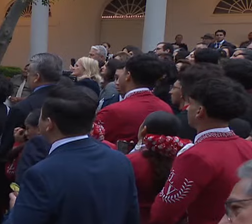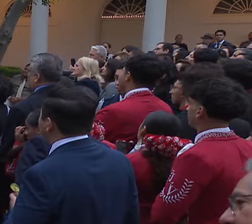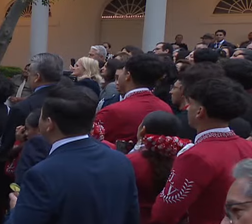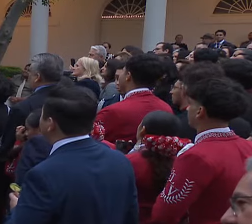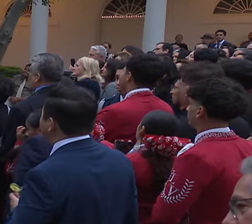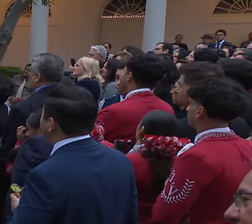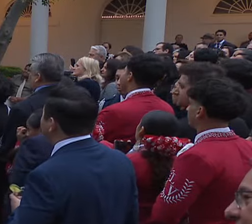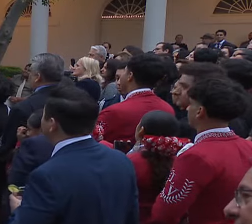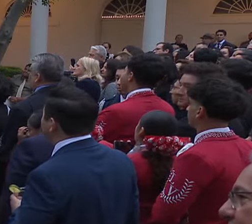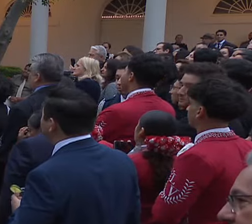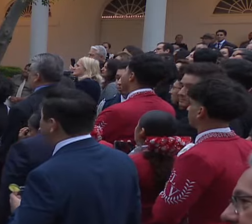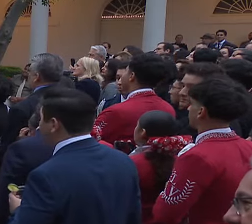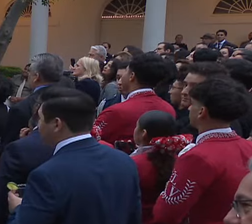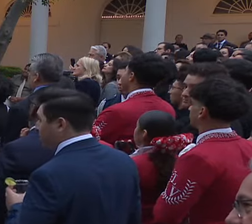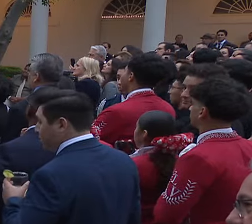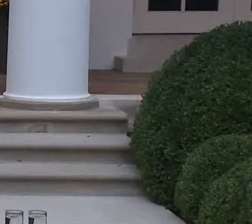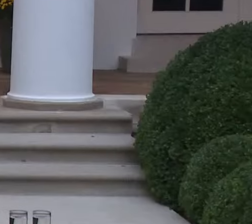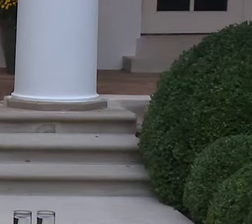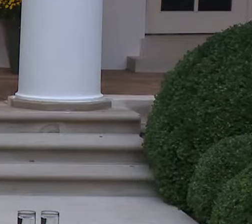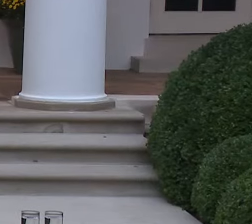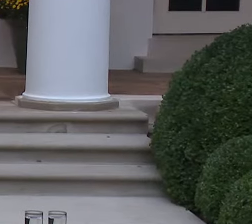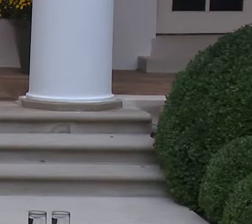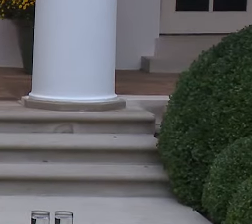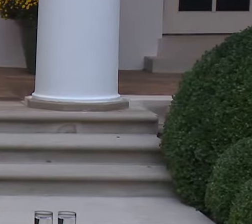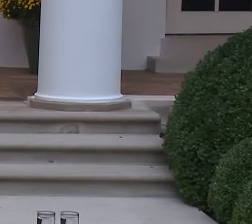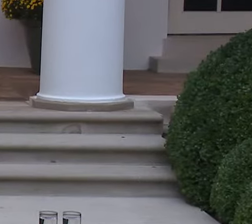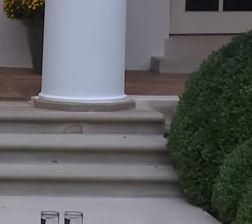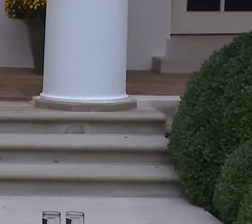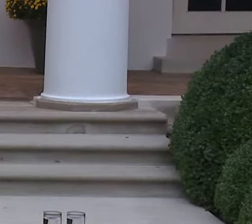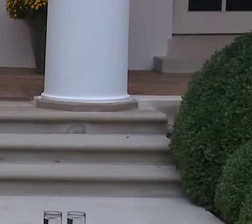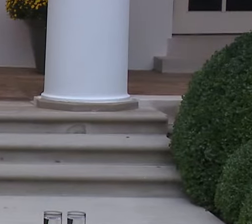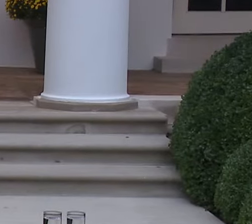I -- this country welcomed me 23 years ago.